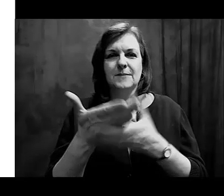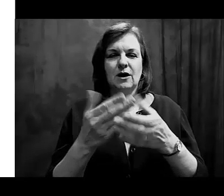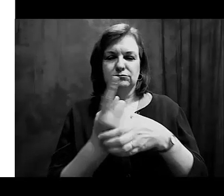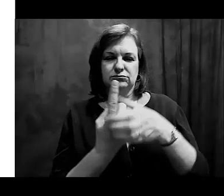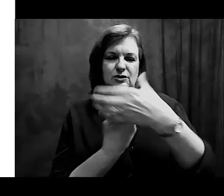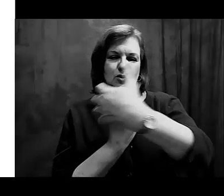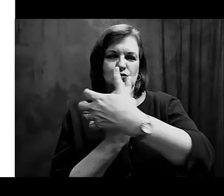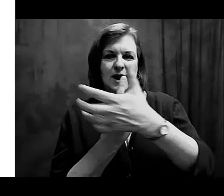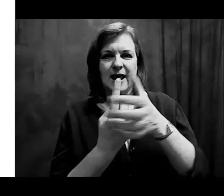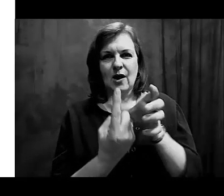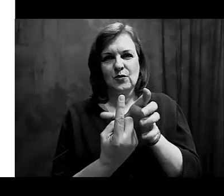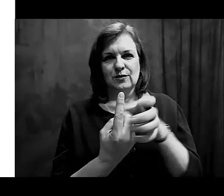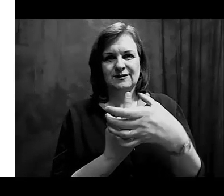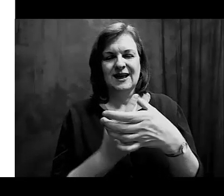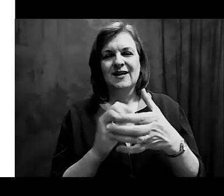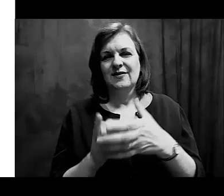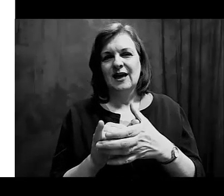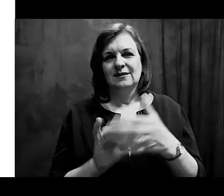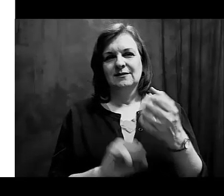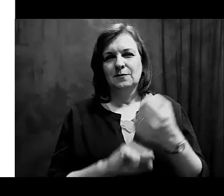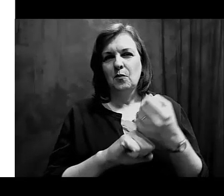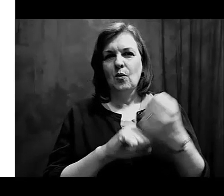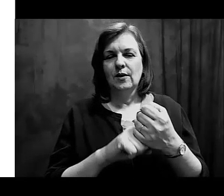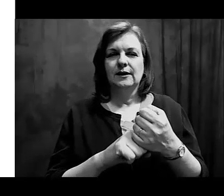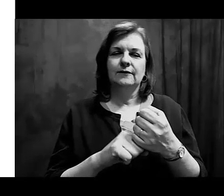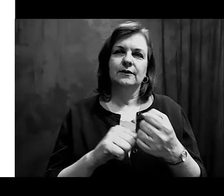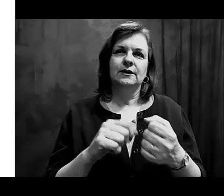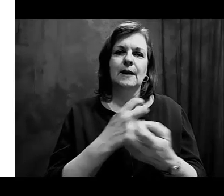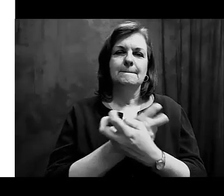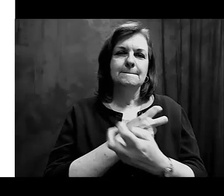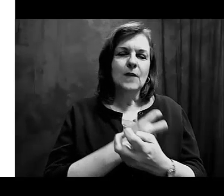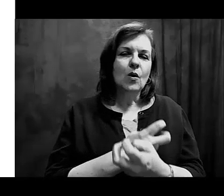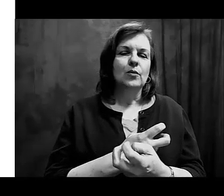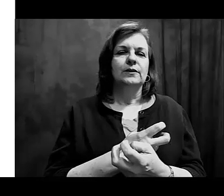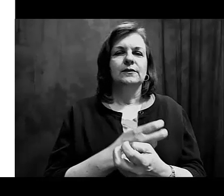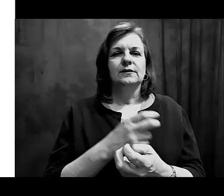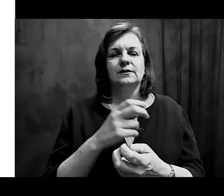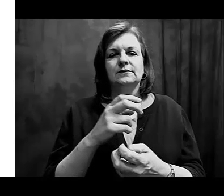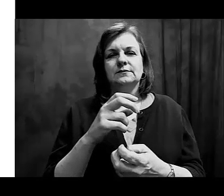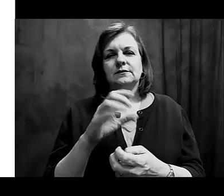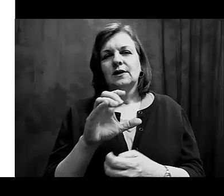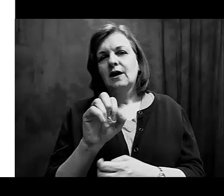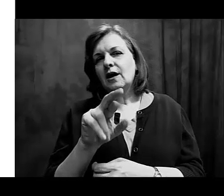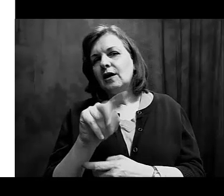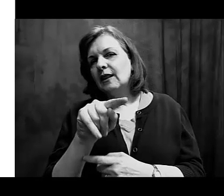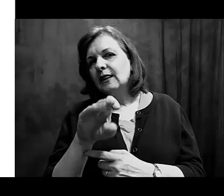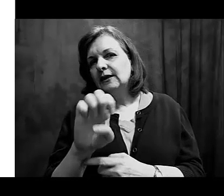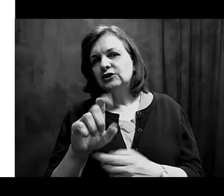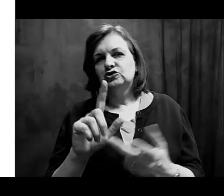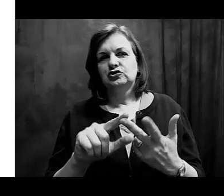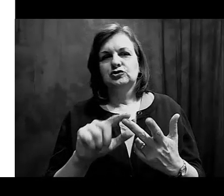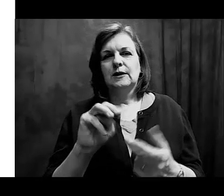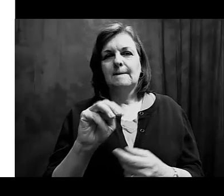is all support and protective structures -- bone tissue, cartilage, meninges that we talked about